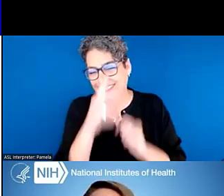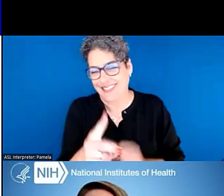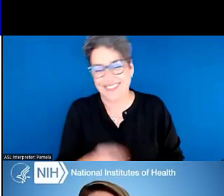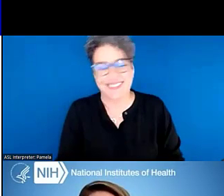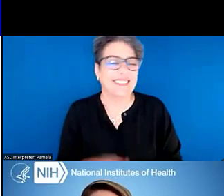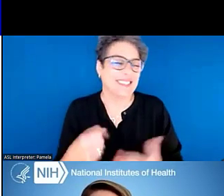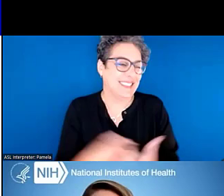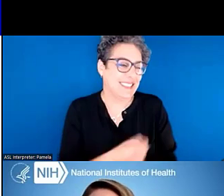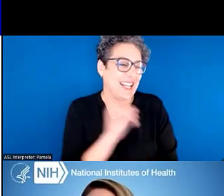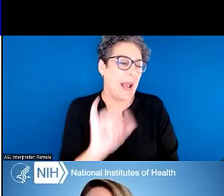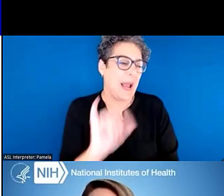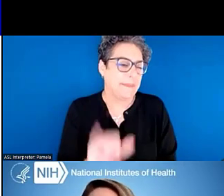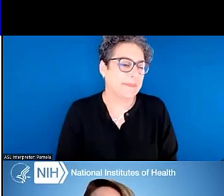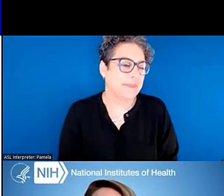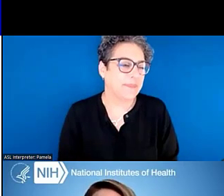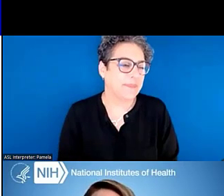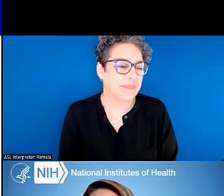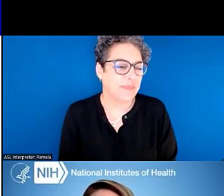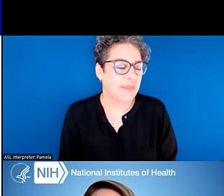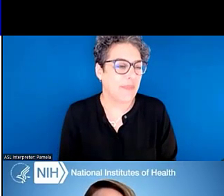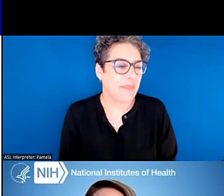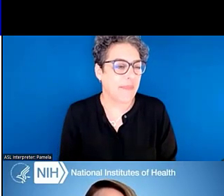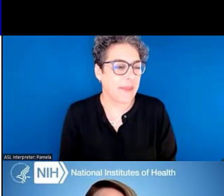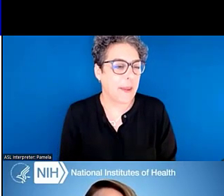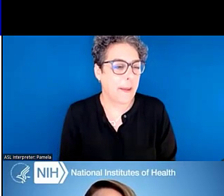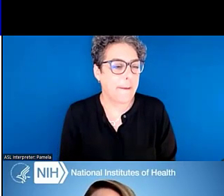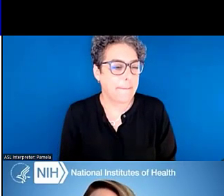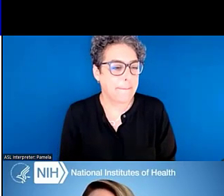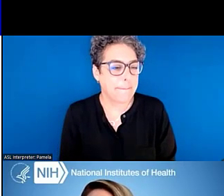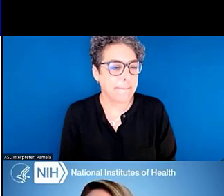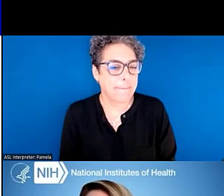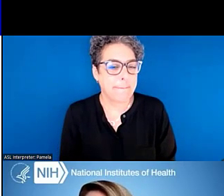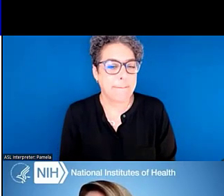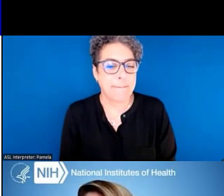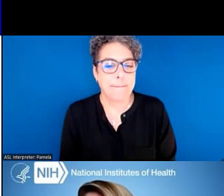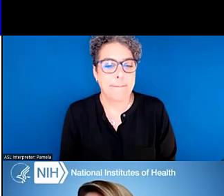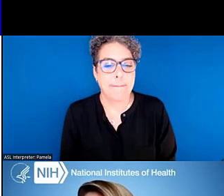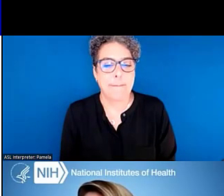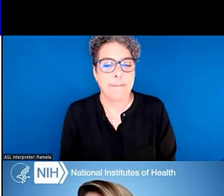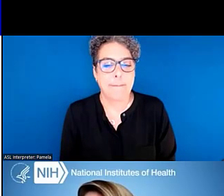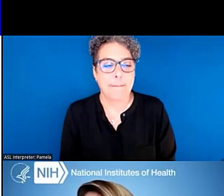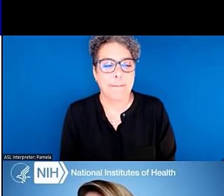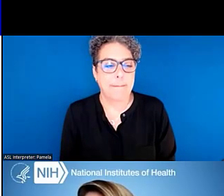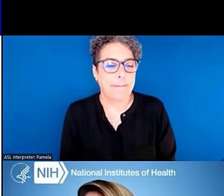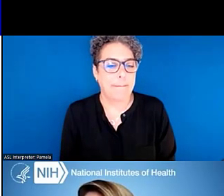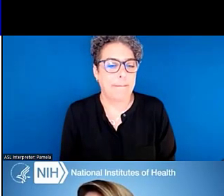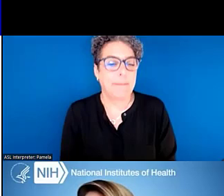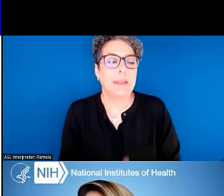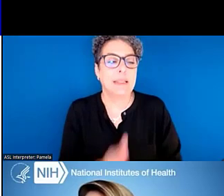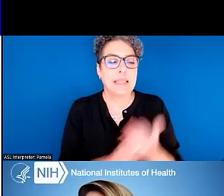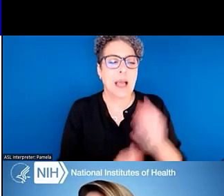You might need to kind of go back. It showed for a minute .. There it is. We have some A, some B, a lot of C ..